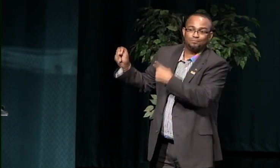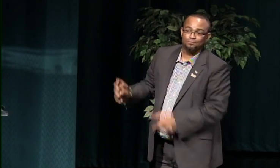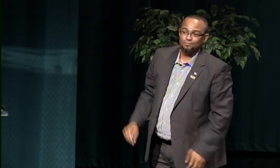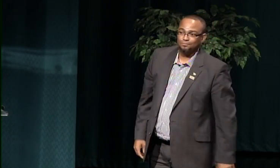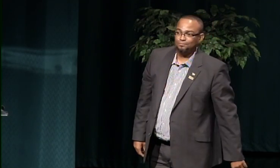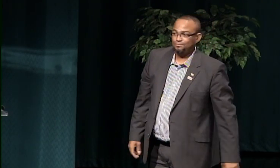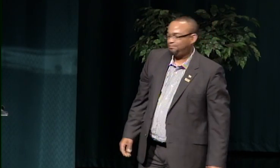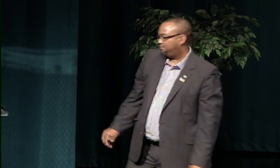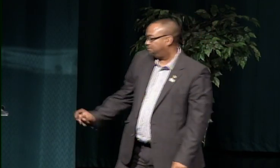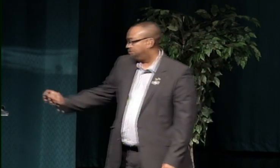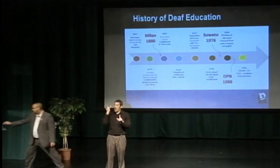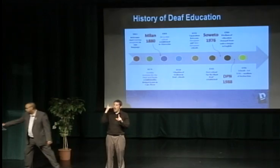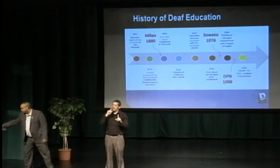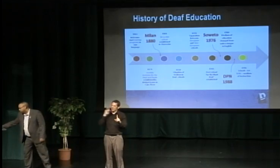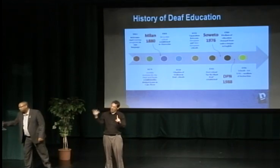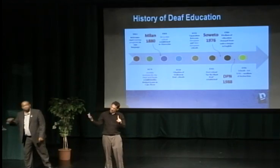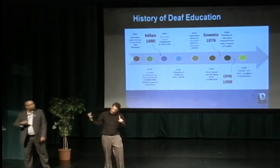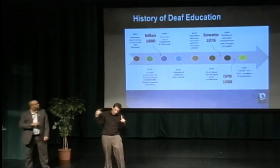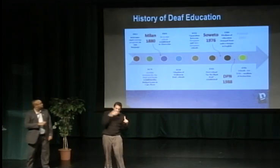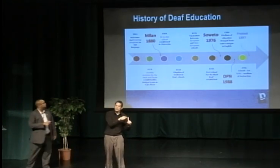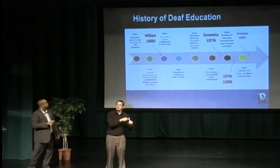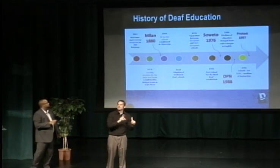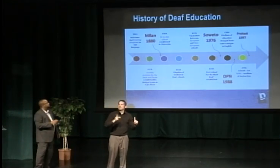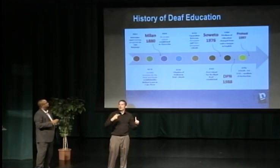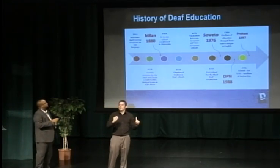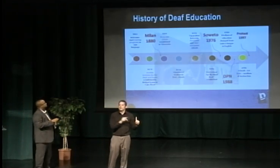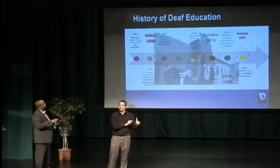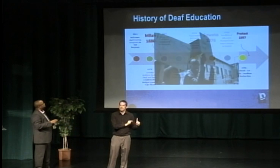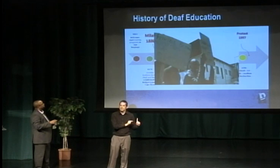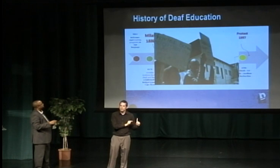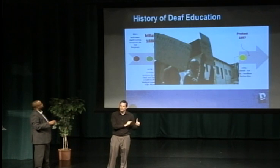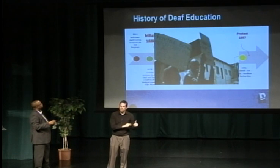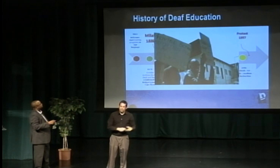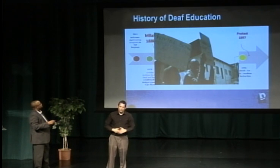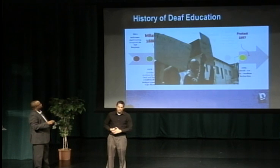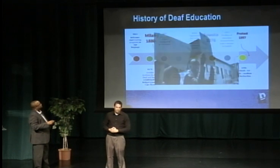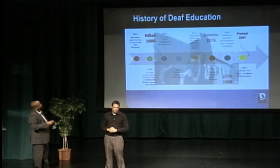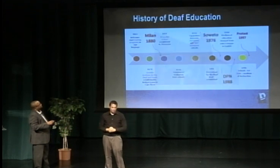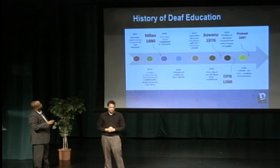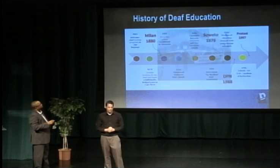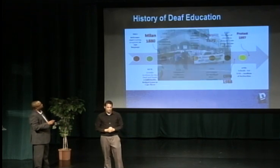And D.P.N. was the catalyst for all of this.